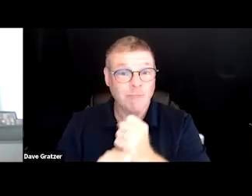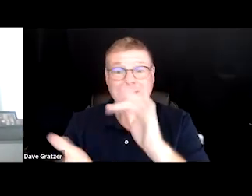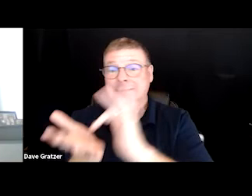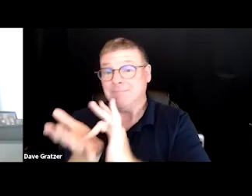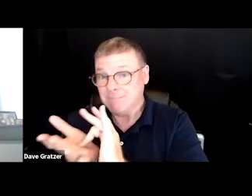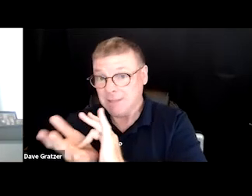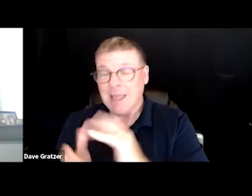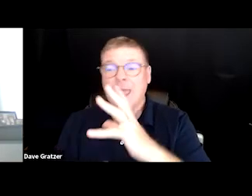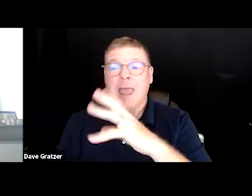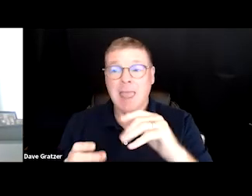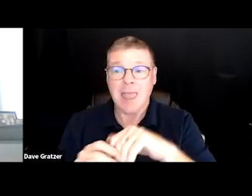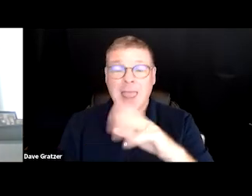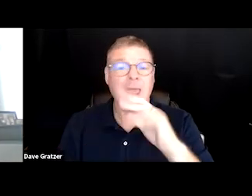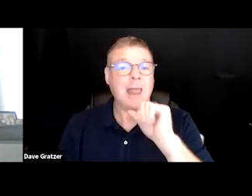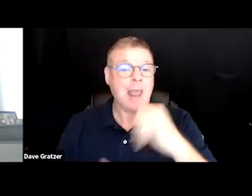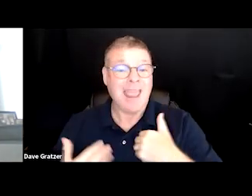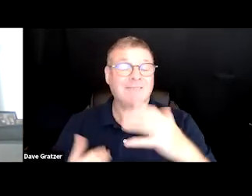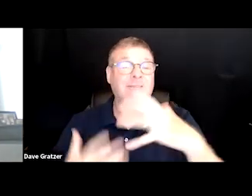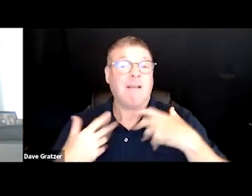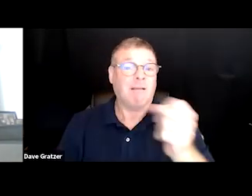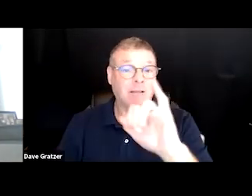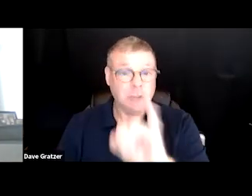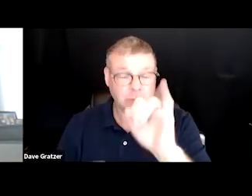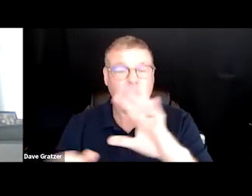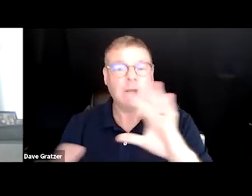and are have health insurance and to connect with Cooper.